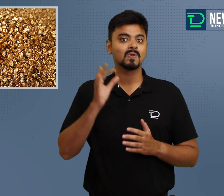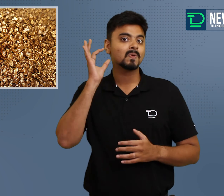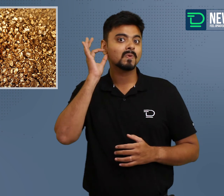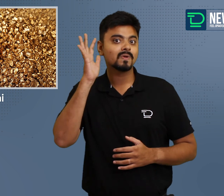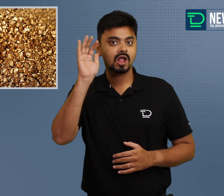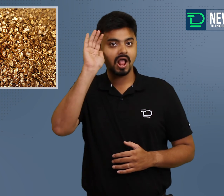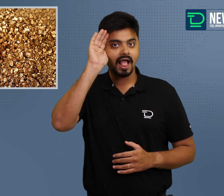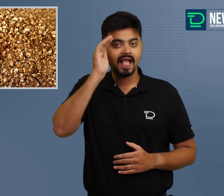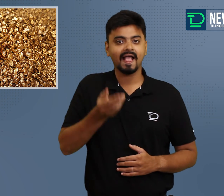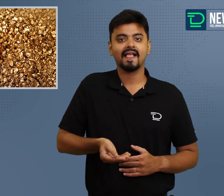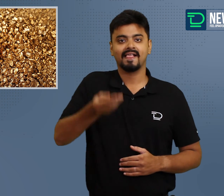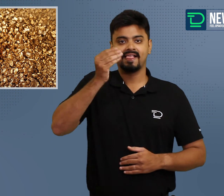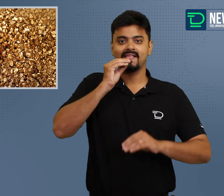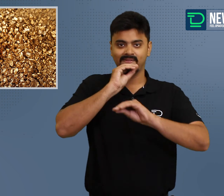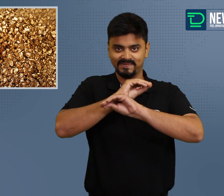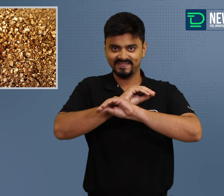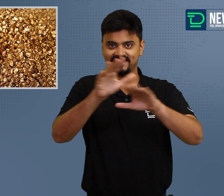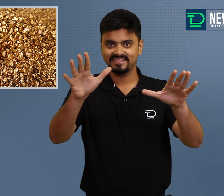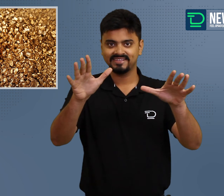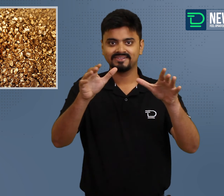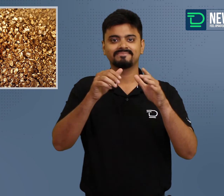The Updates of Gold rate